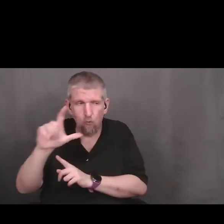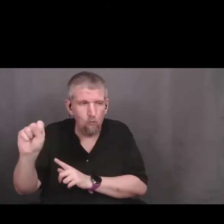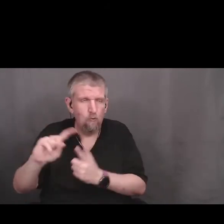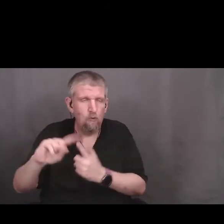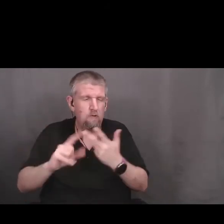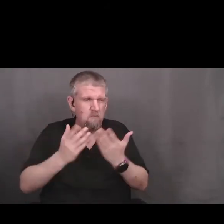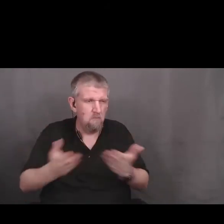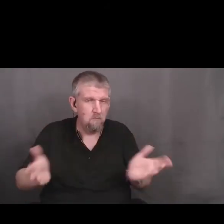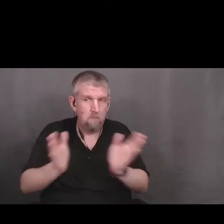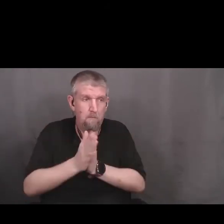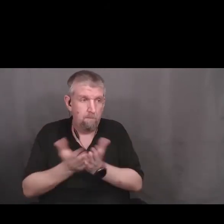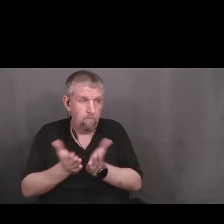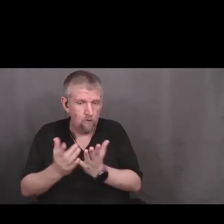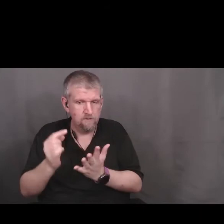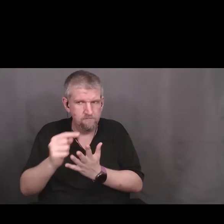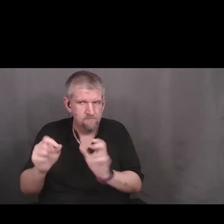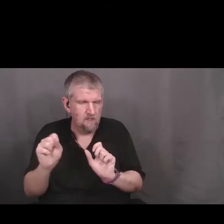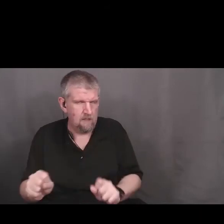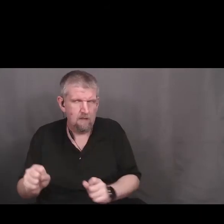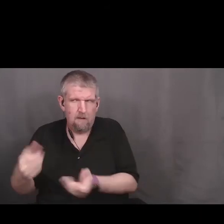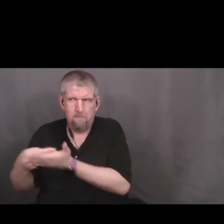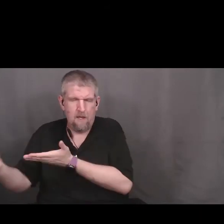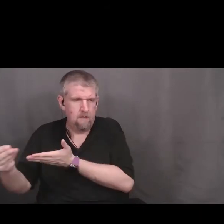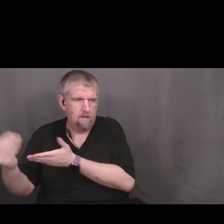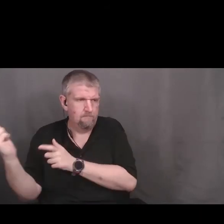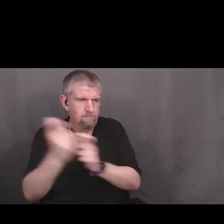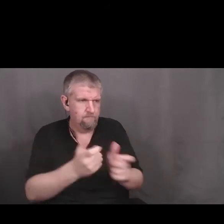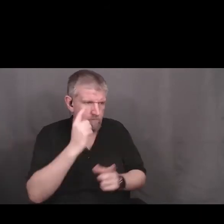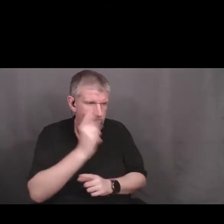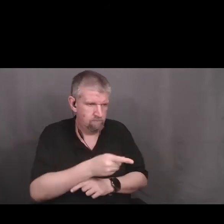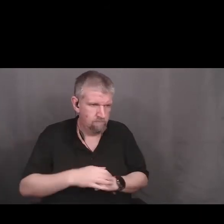textbooks for a client, they can provide tuition assistance